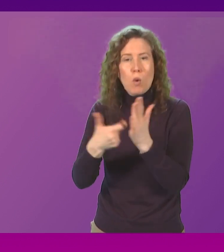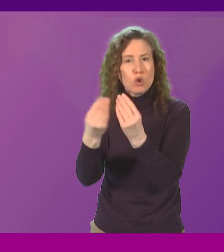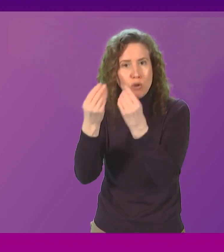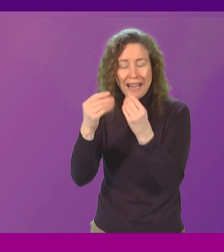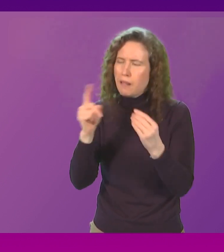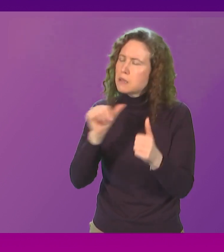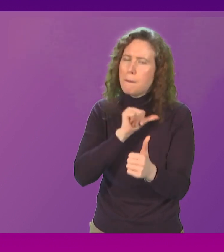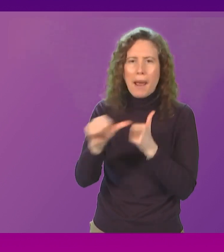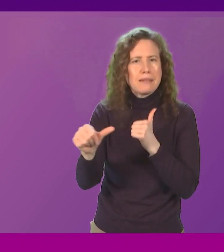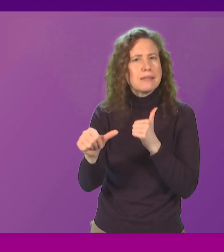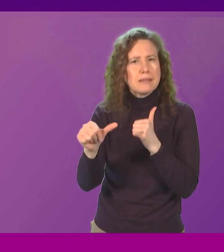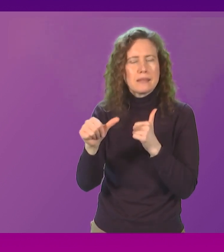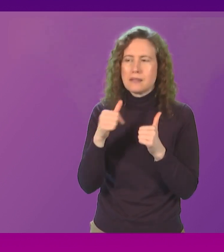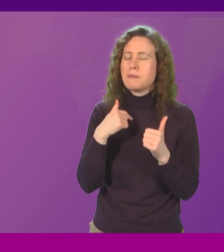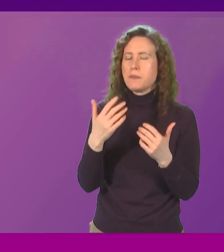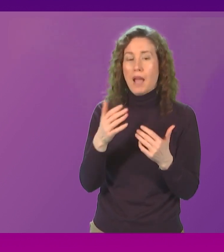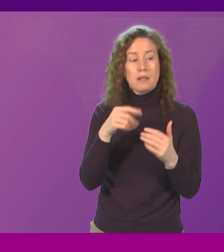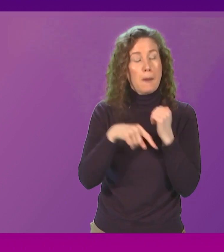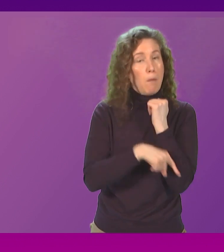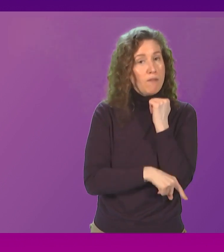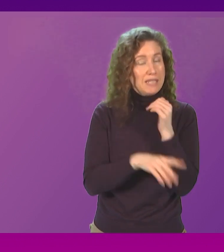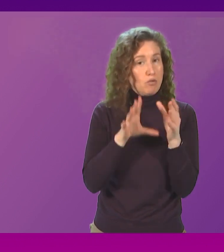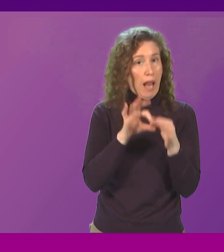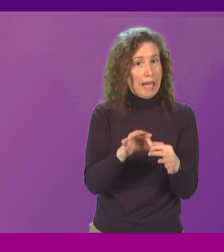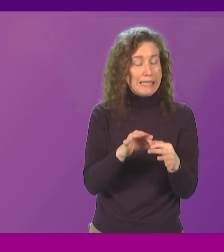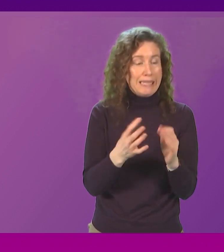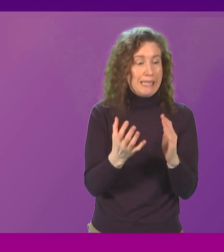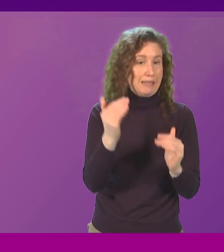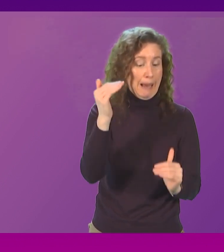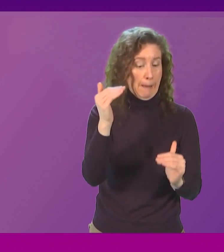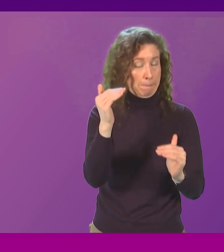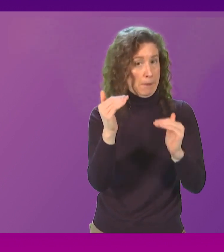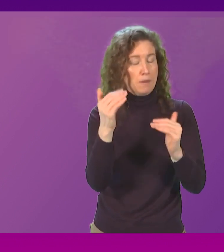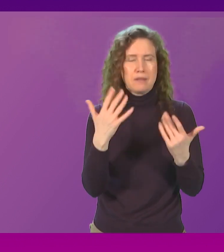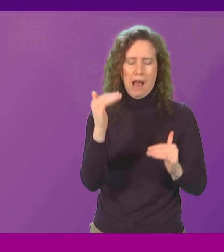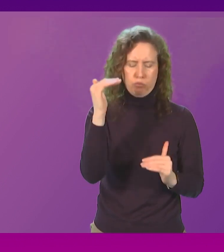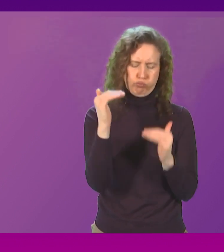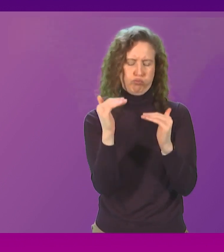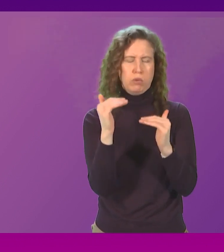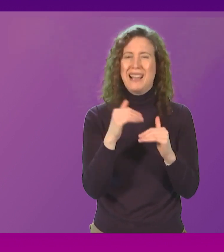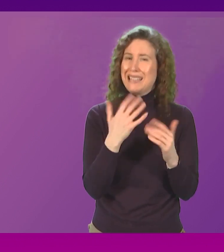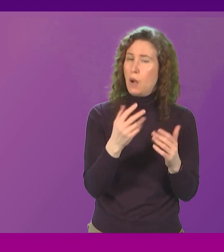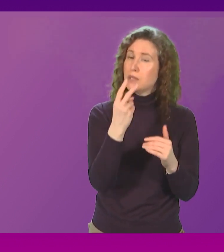on record, and the poverty-related attainment gap is at a record low, down two thirds since